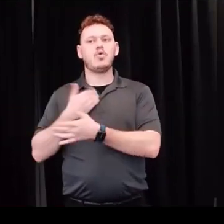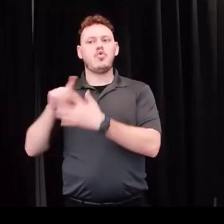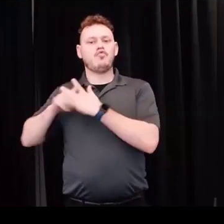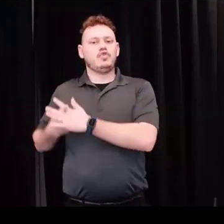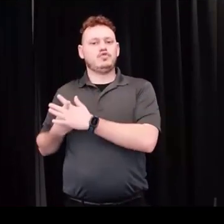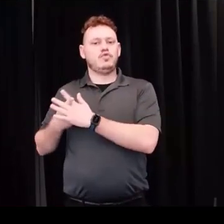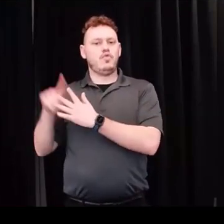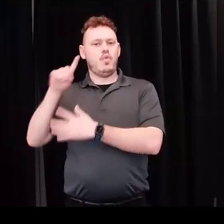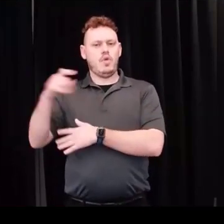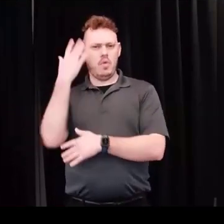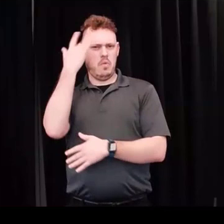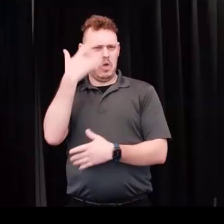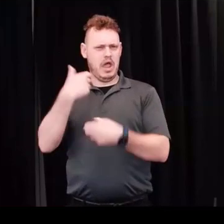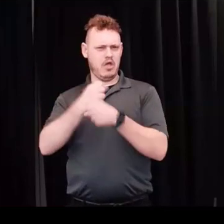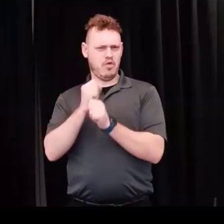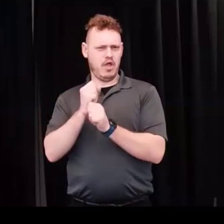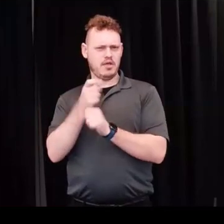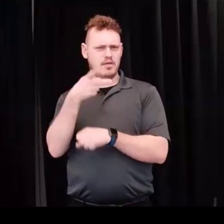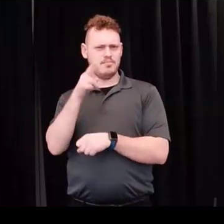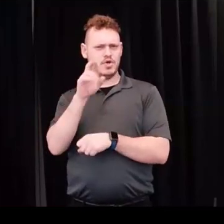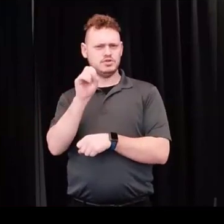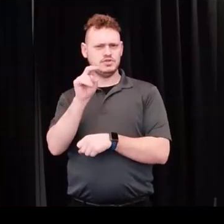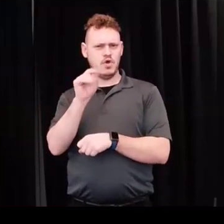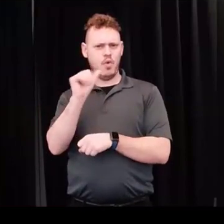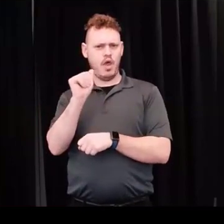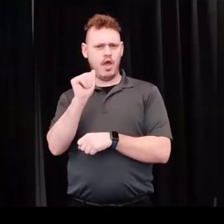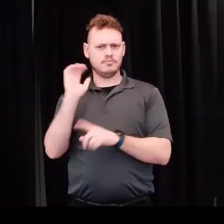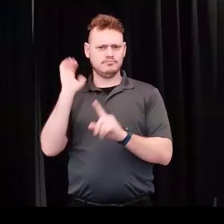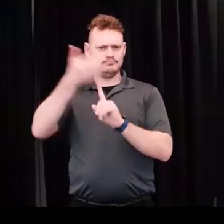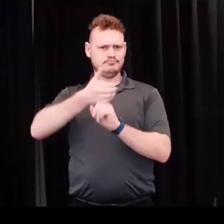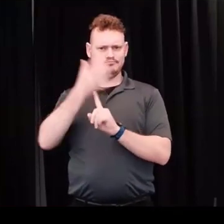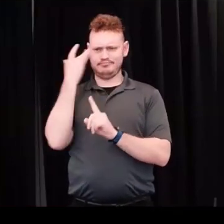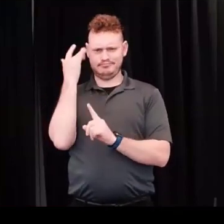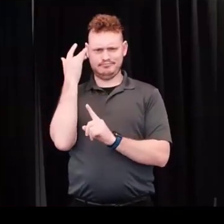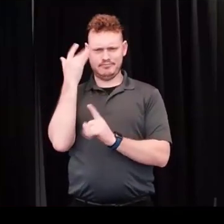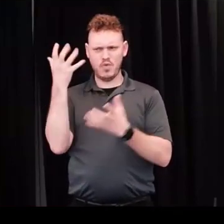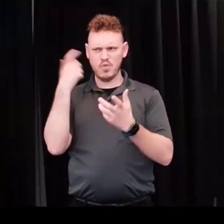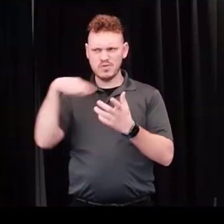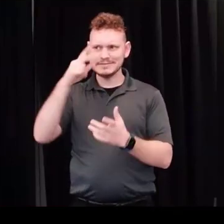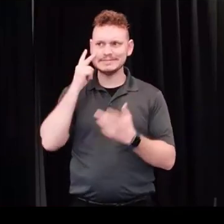"Why do we create personas?" and we just really wanted you to see in this process